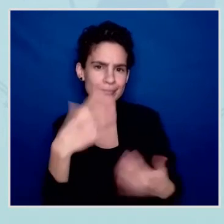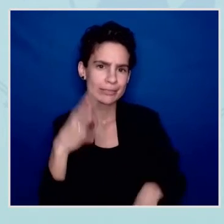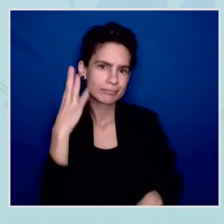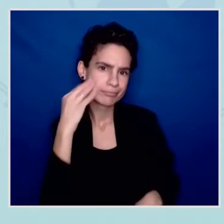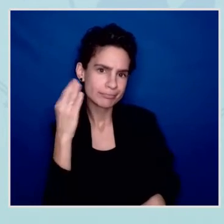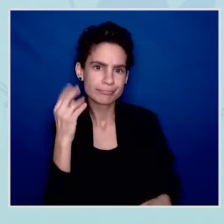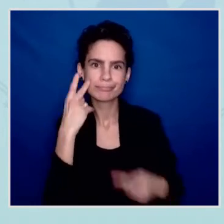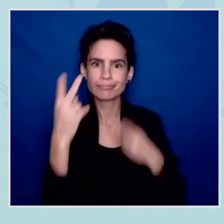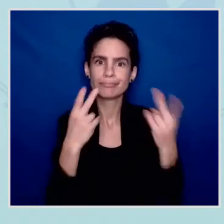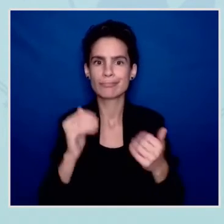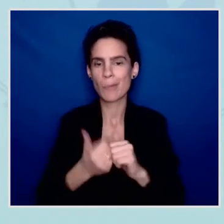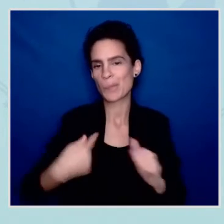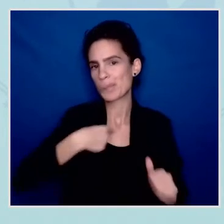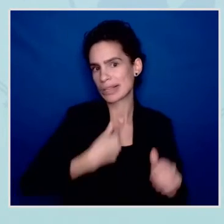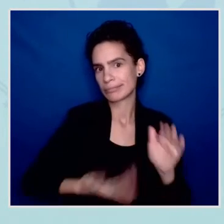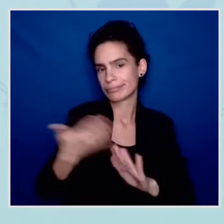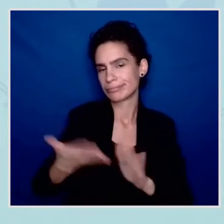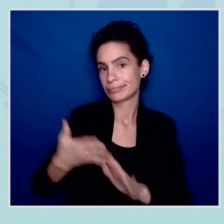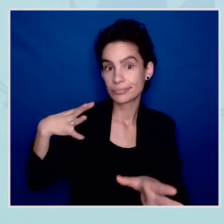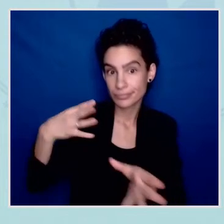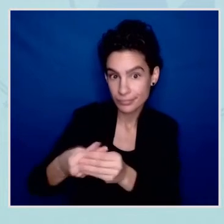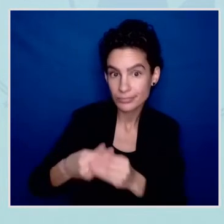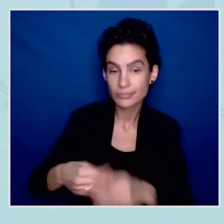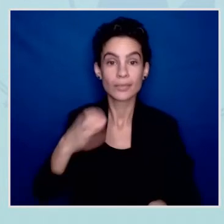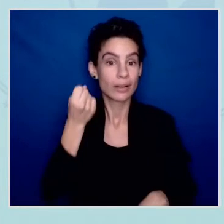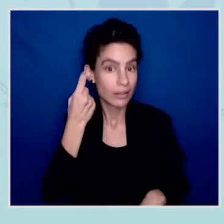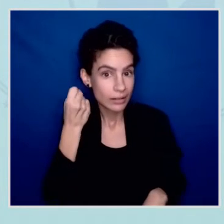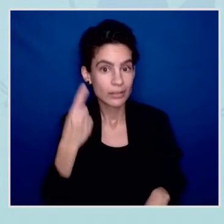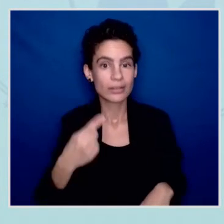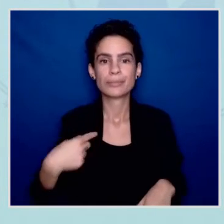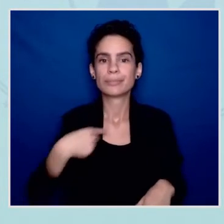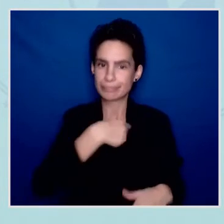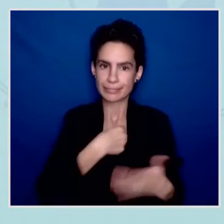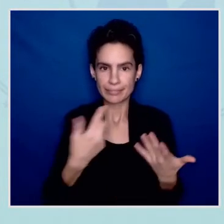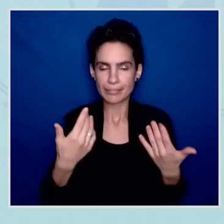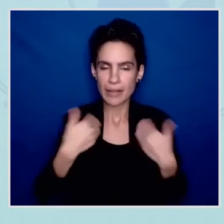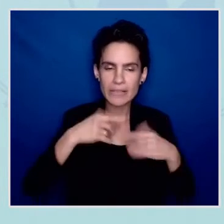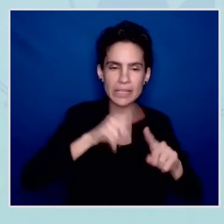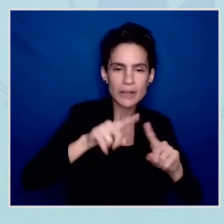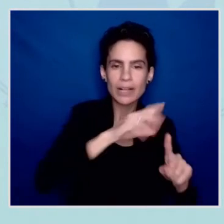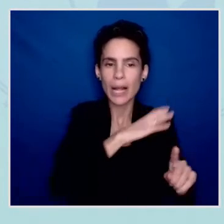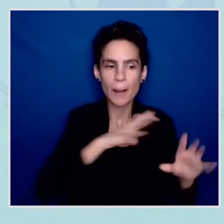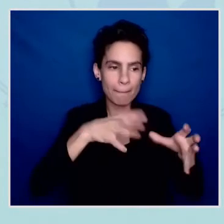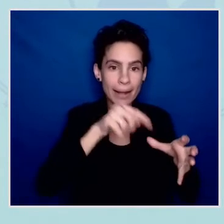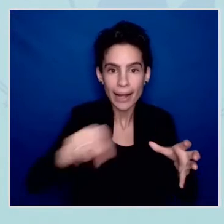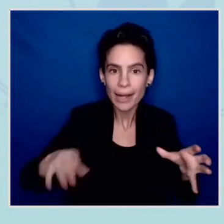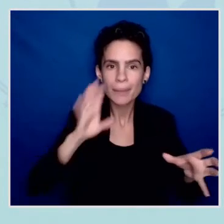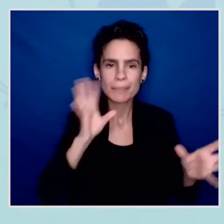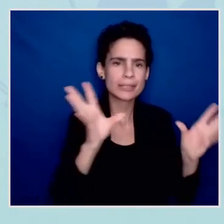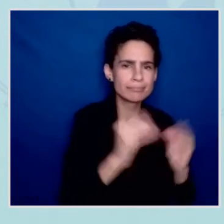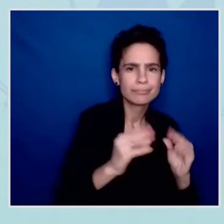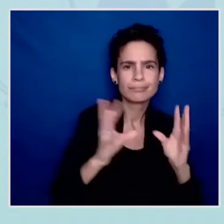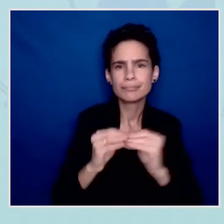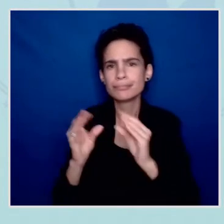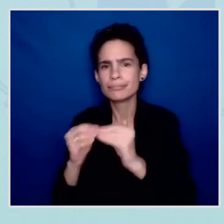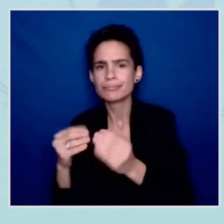NOW.